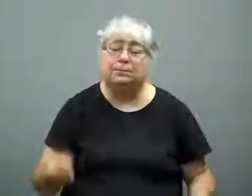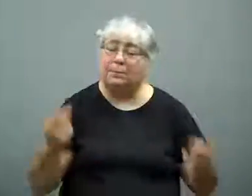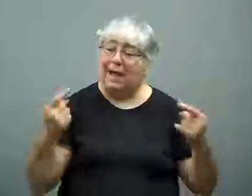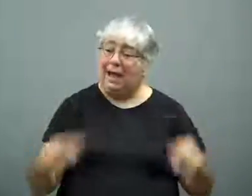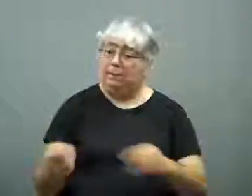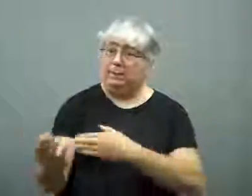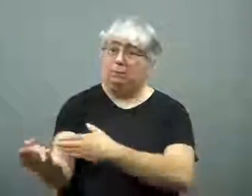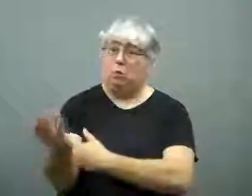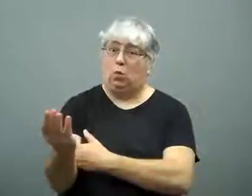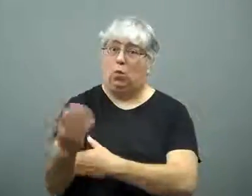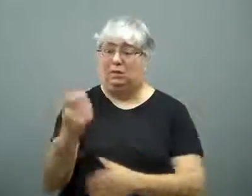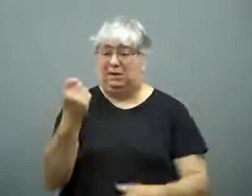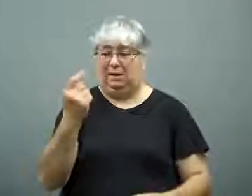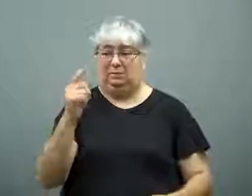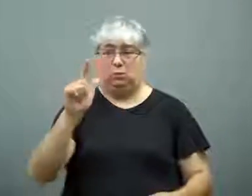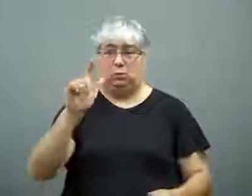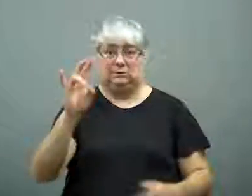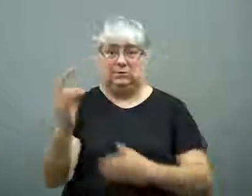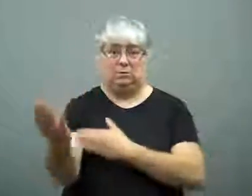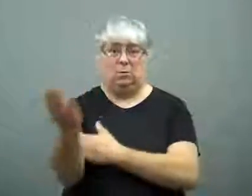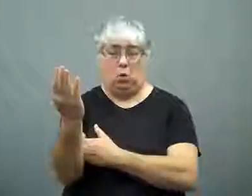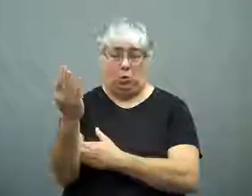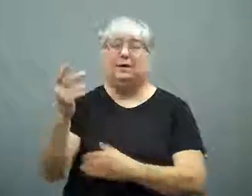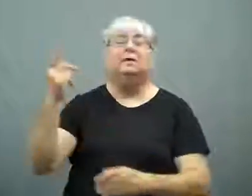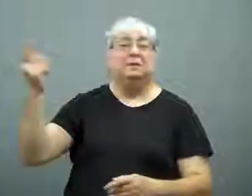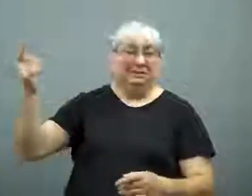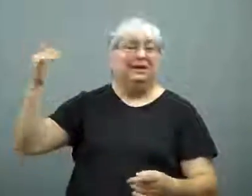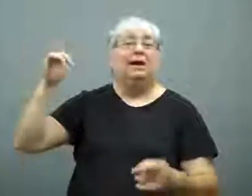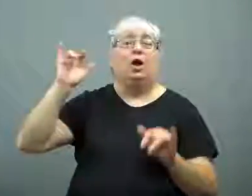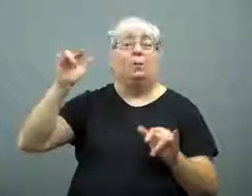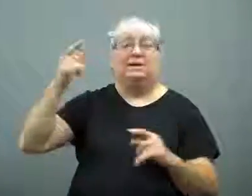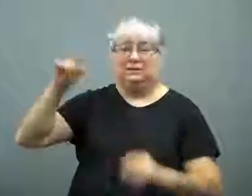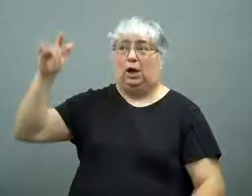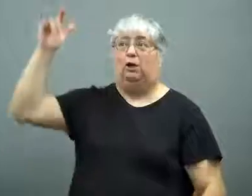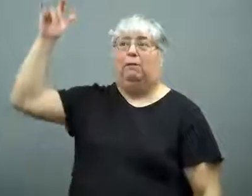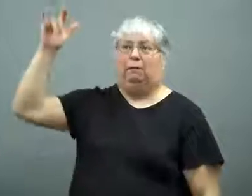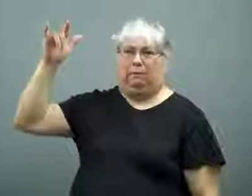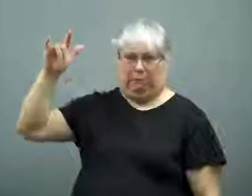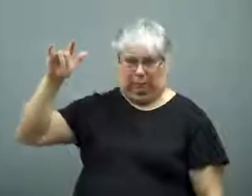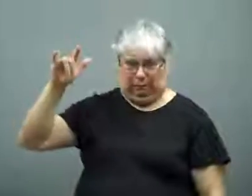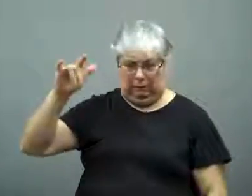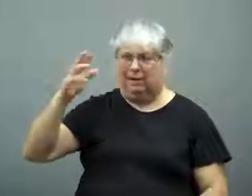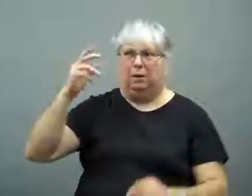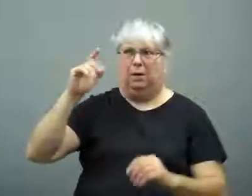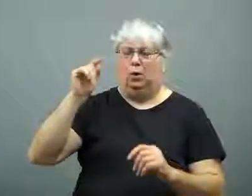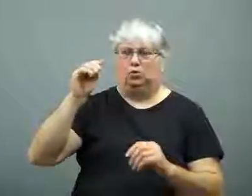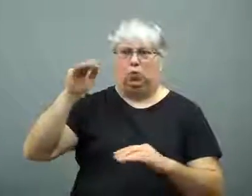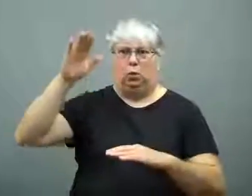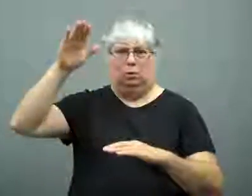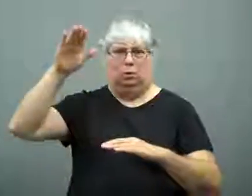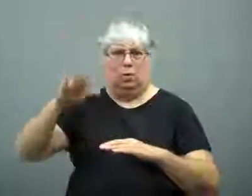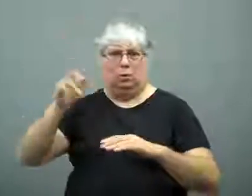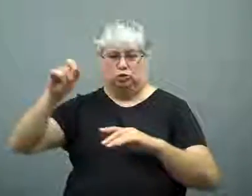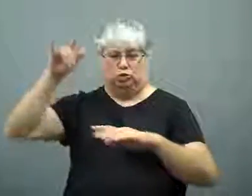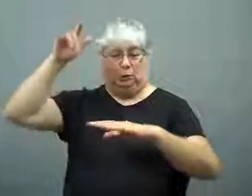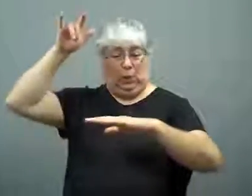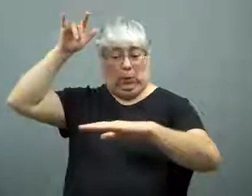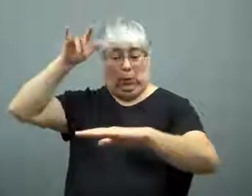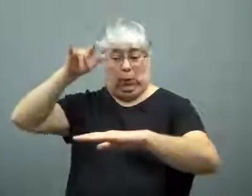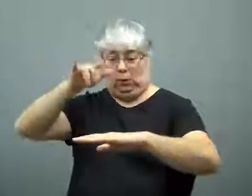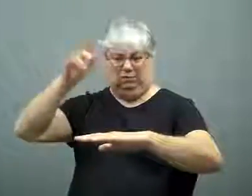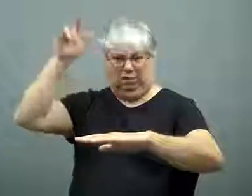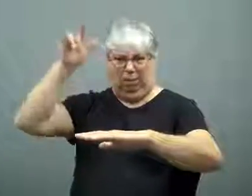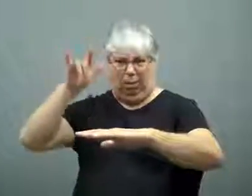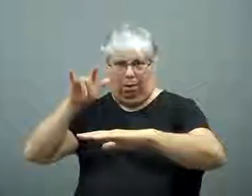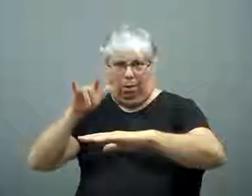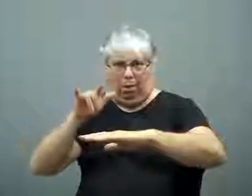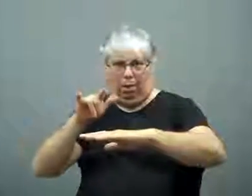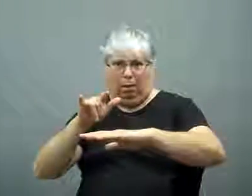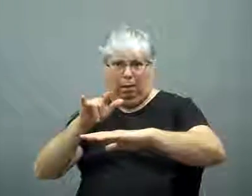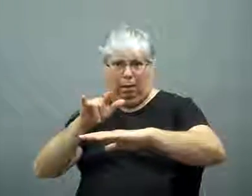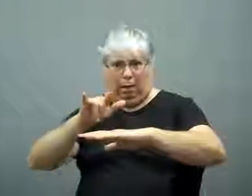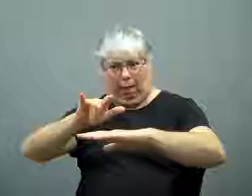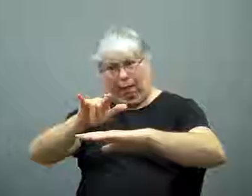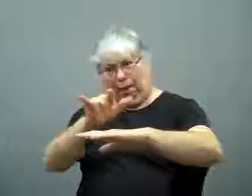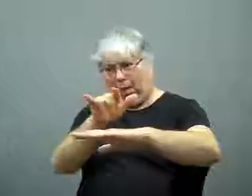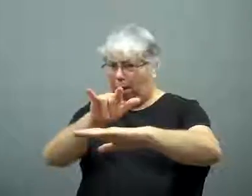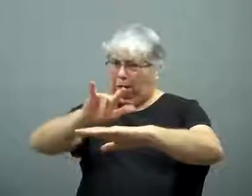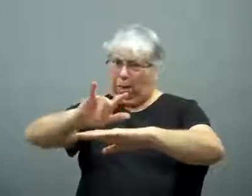At 11:27 am, the plane made its descent for landing.